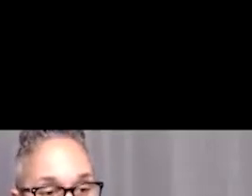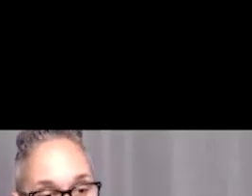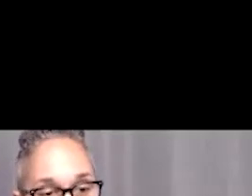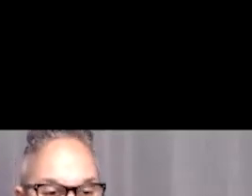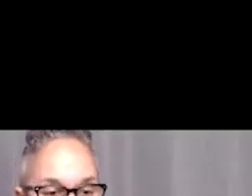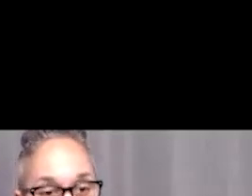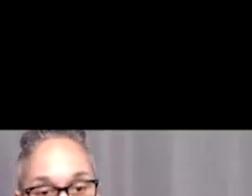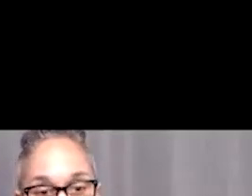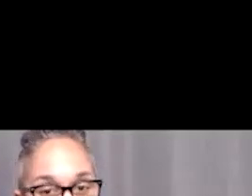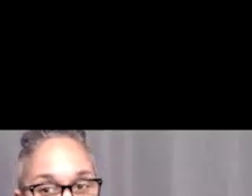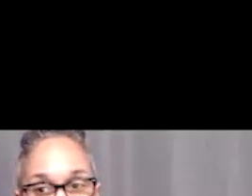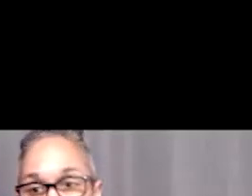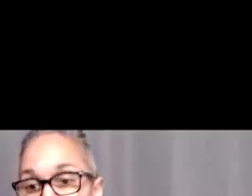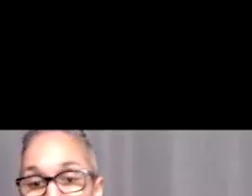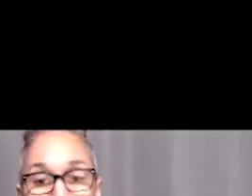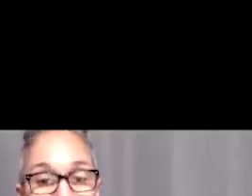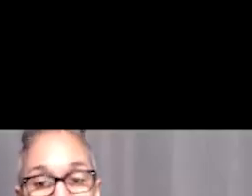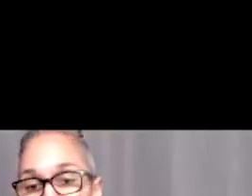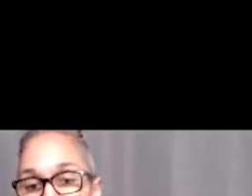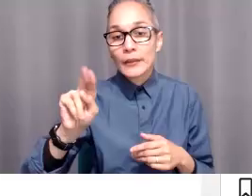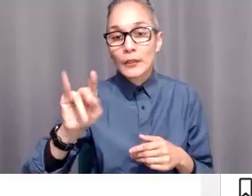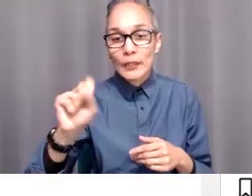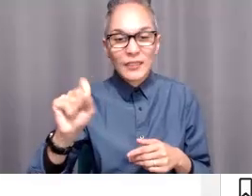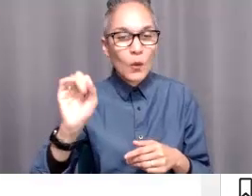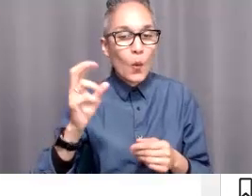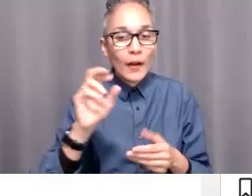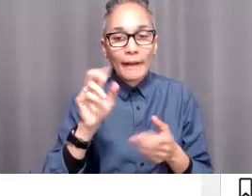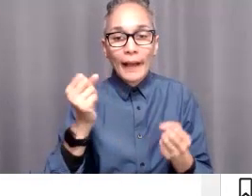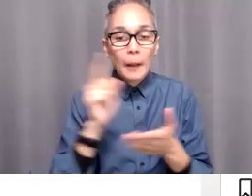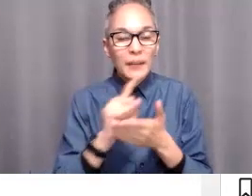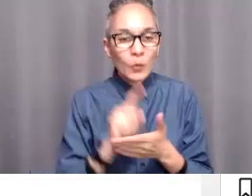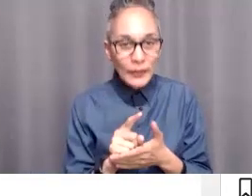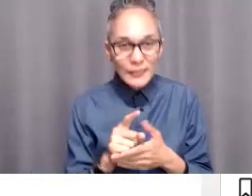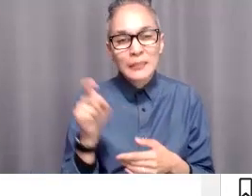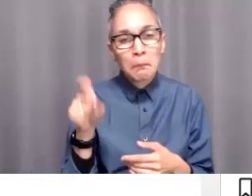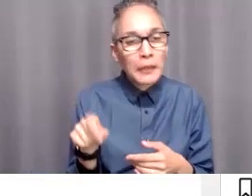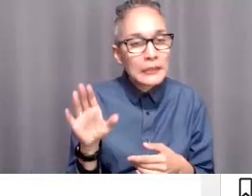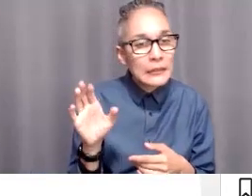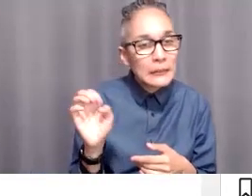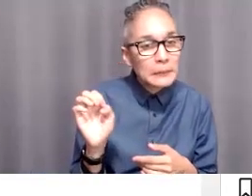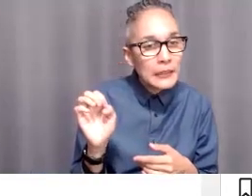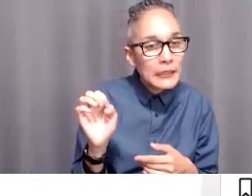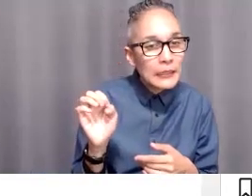whatever the units are or the number of weeks are, it needs to be commensurate or,